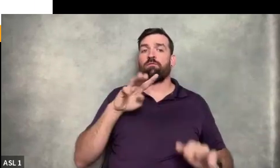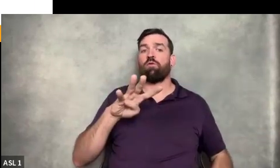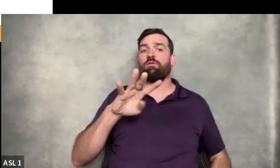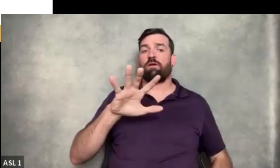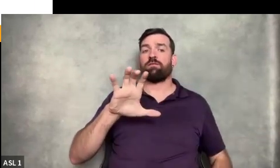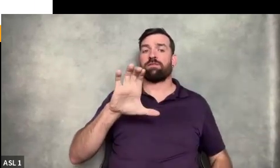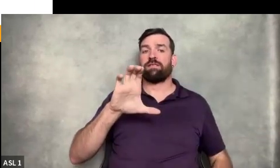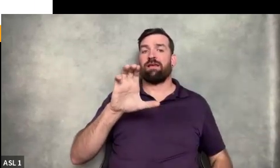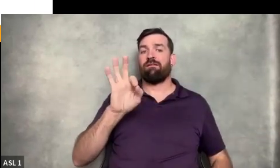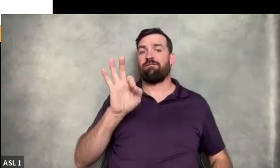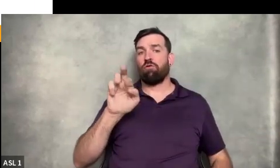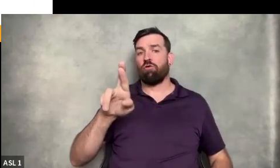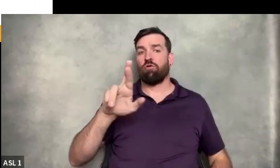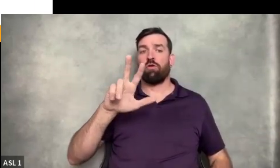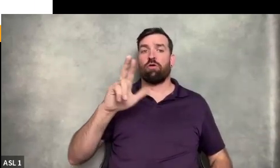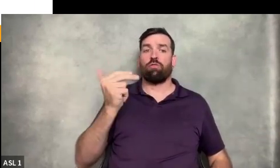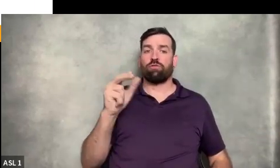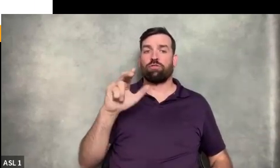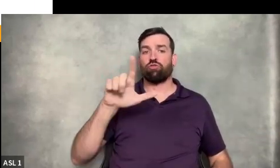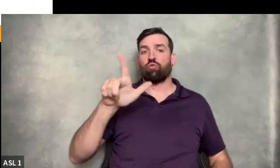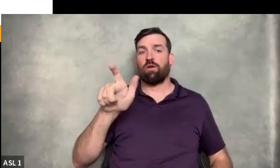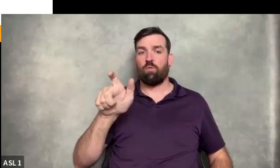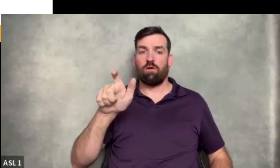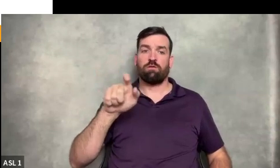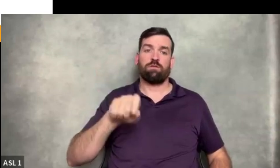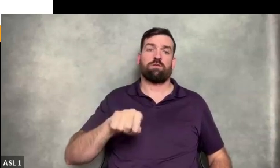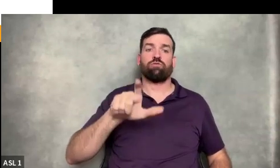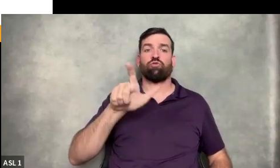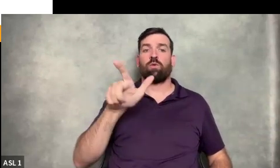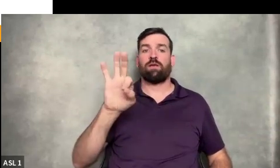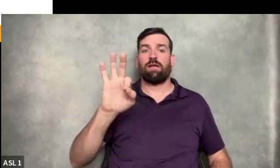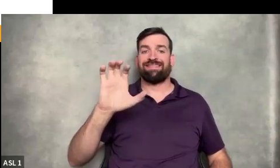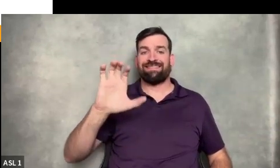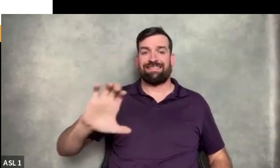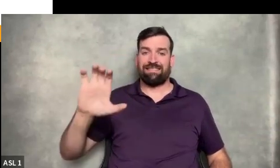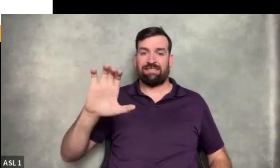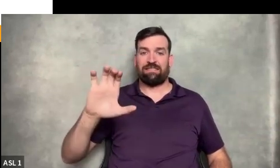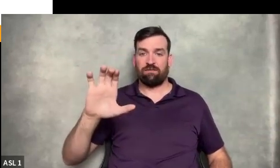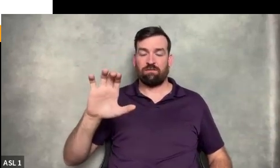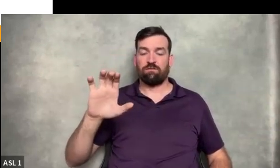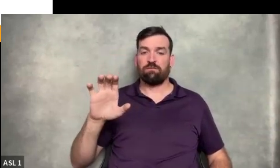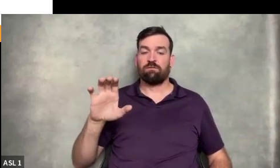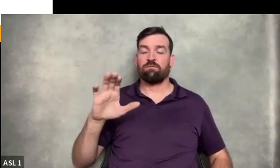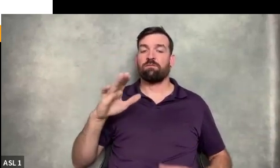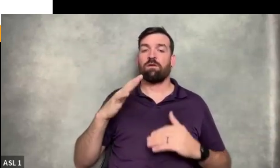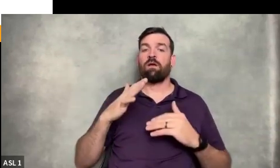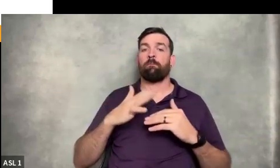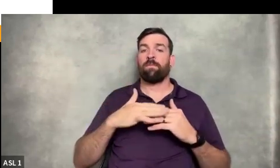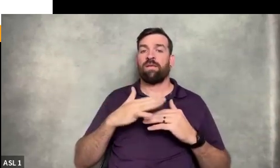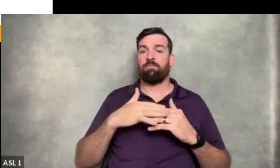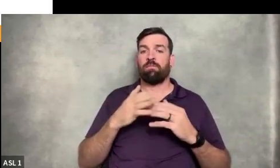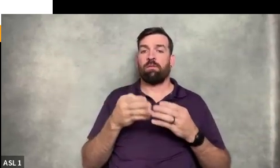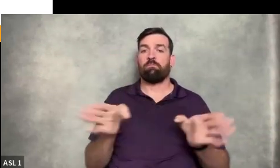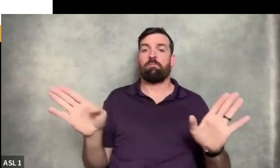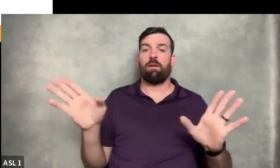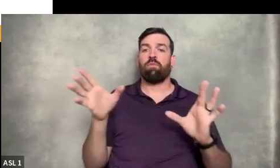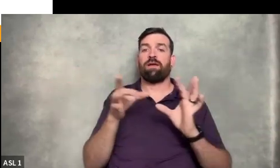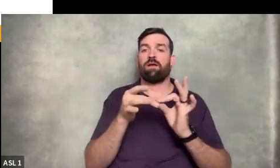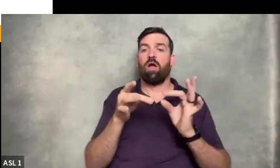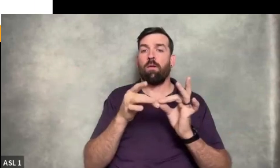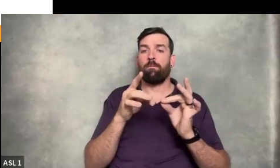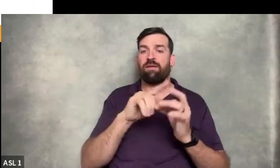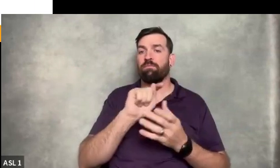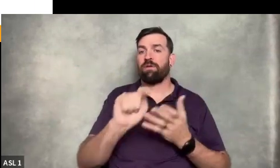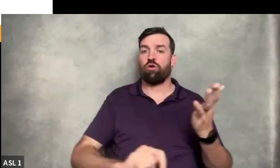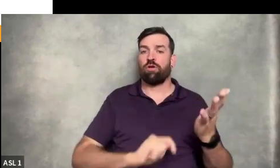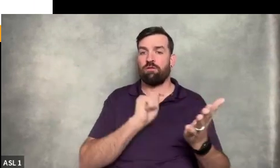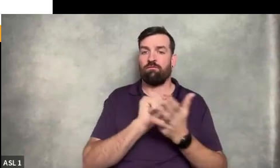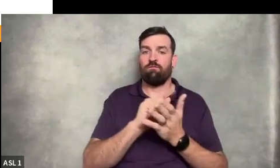1321.29(c) that it have a minimum public comment period for state plans and state plan amendments